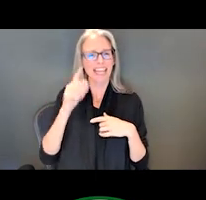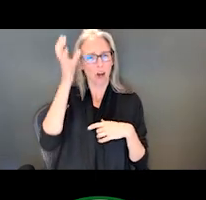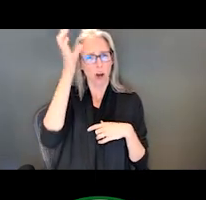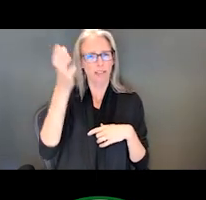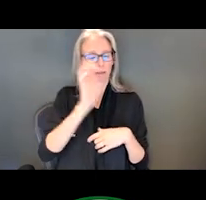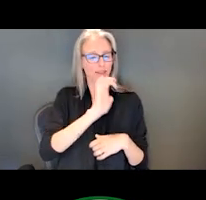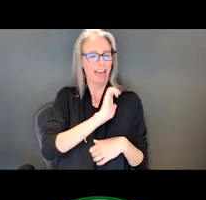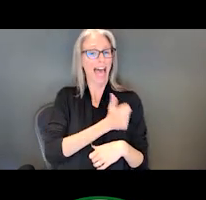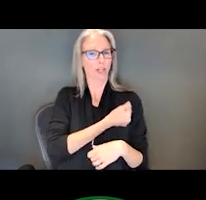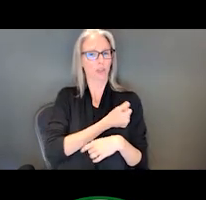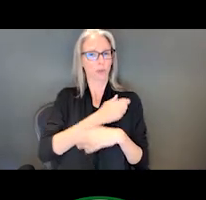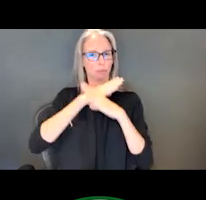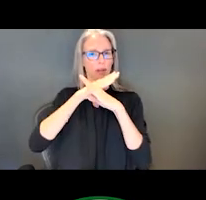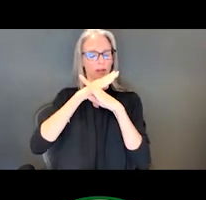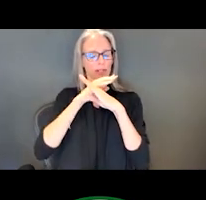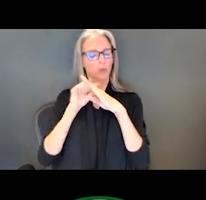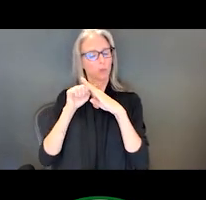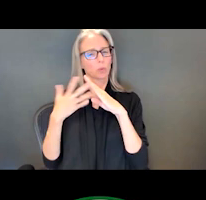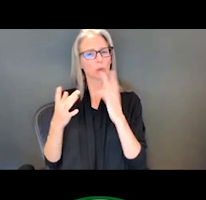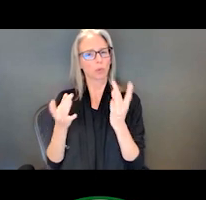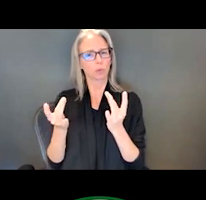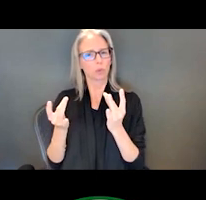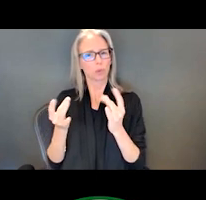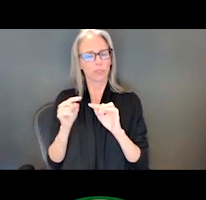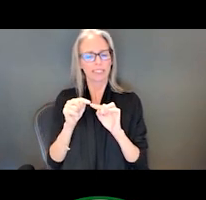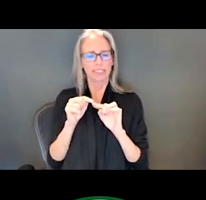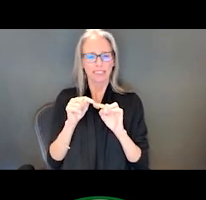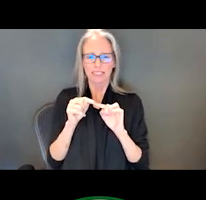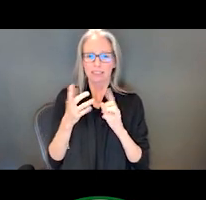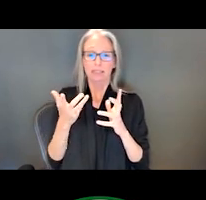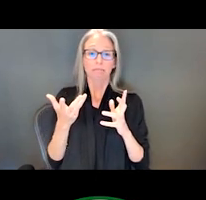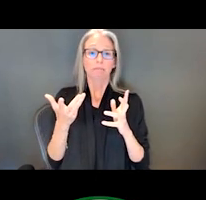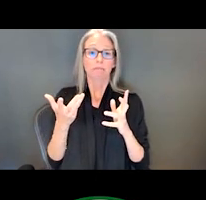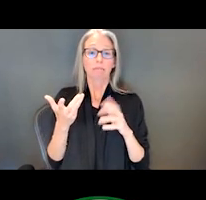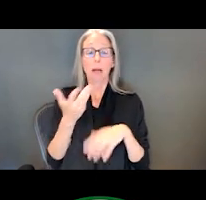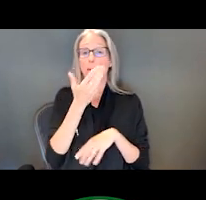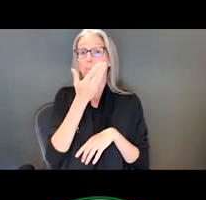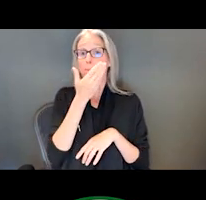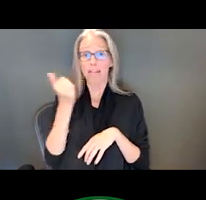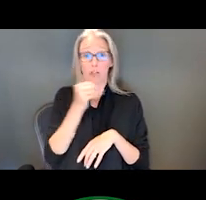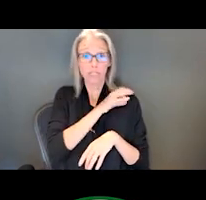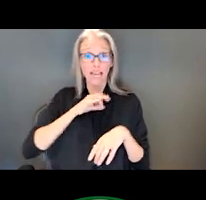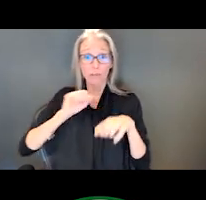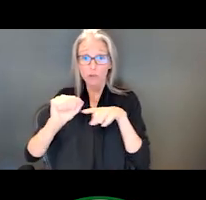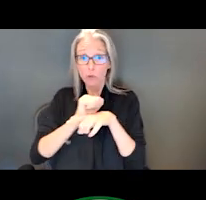Fundamentally in training people were hiring people for parks. That we need to start from